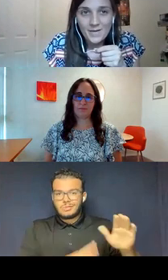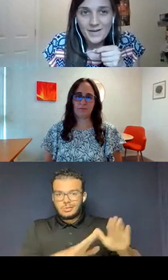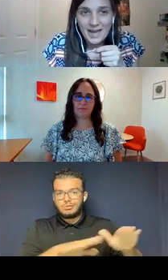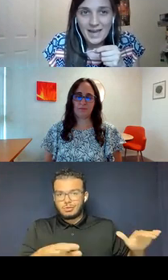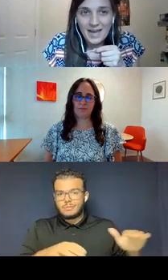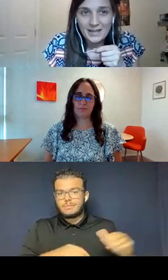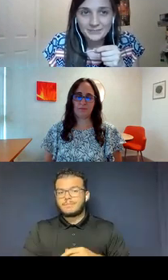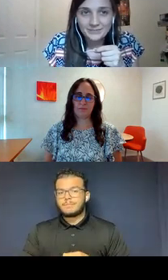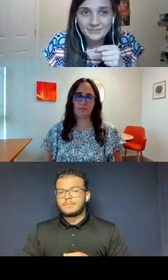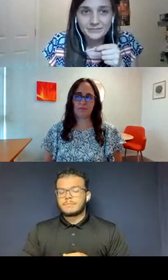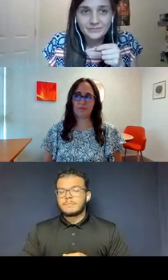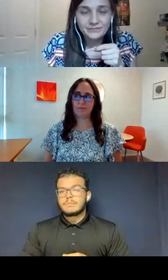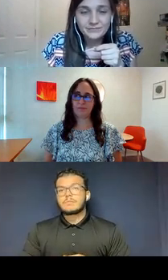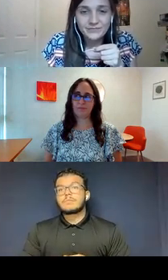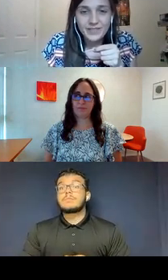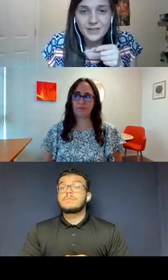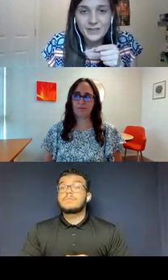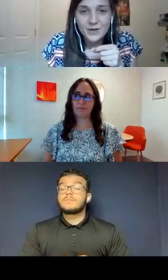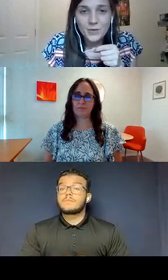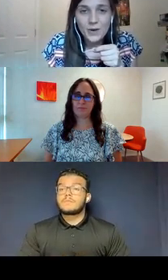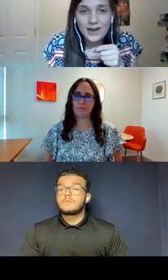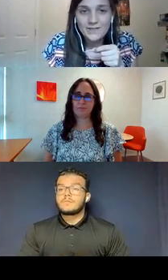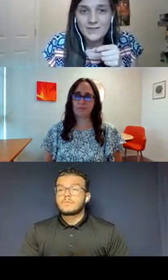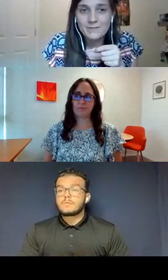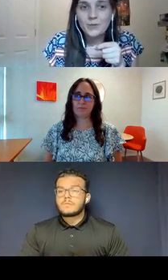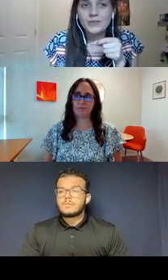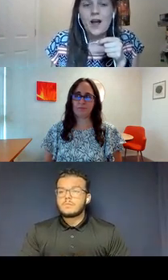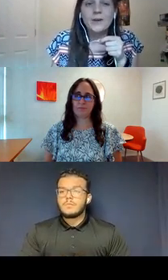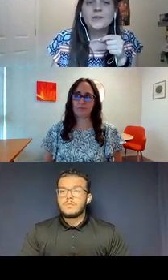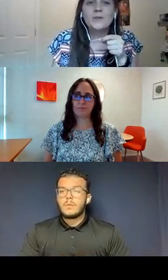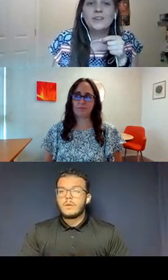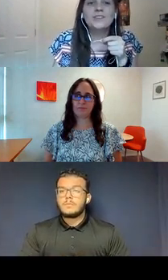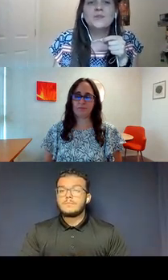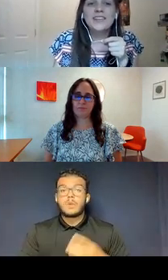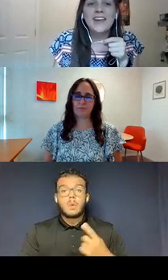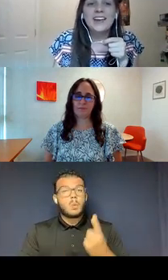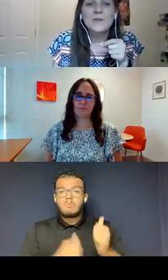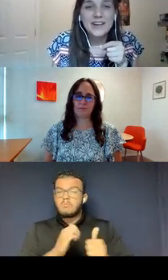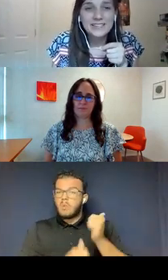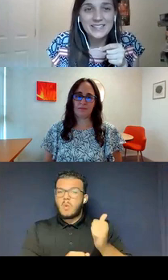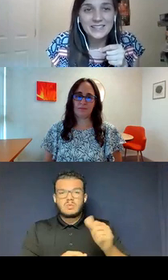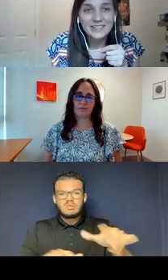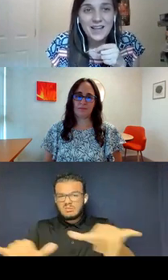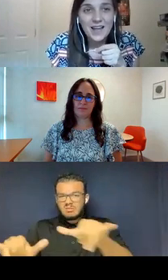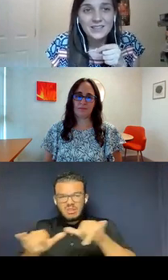OK, one of the most common questions we get from grantees